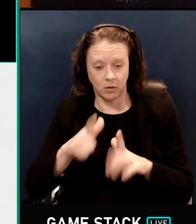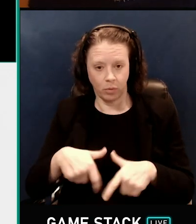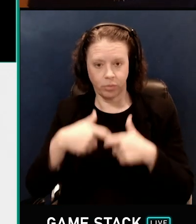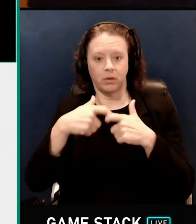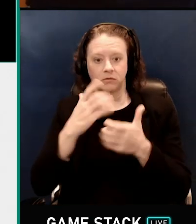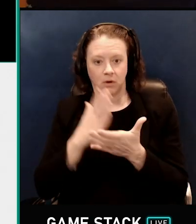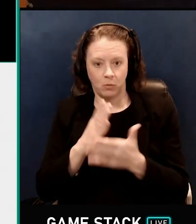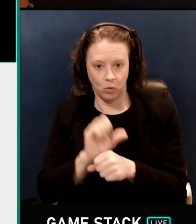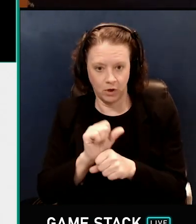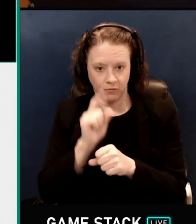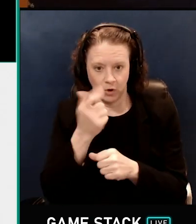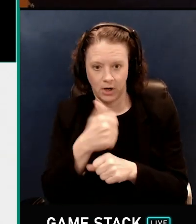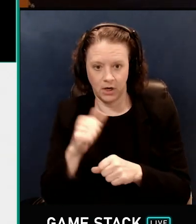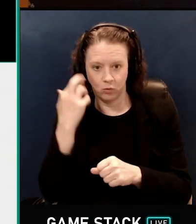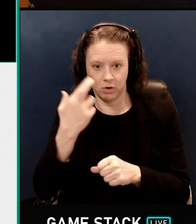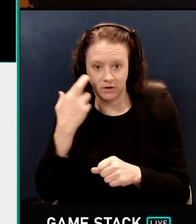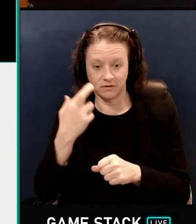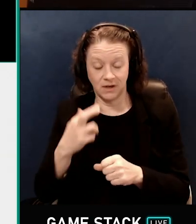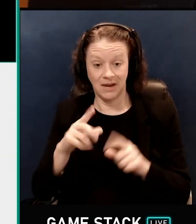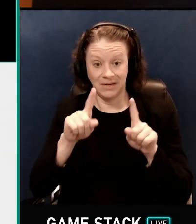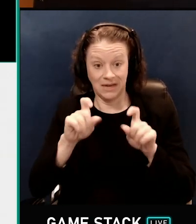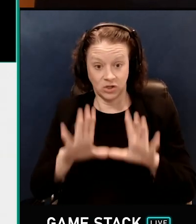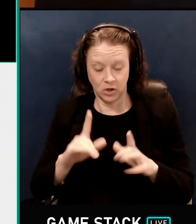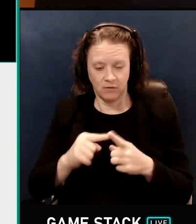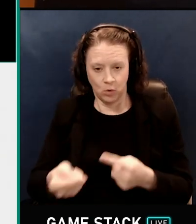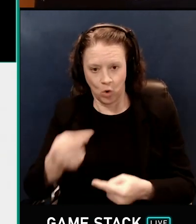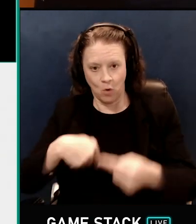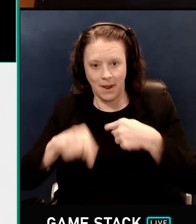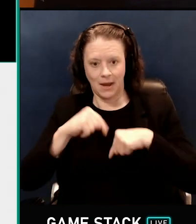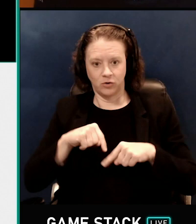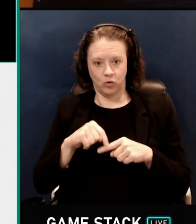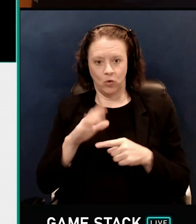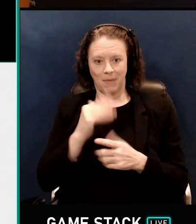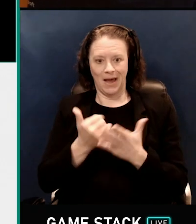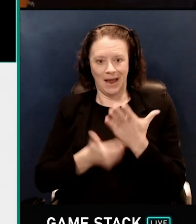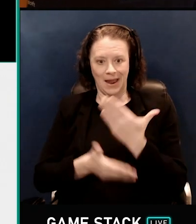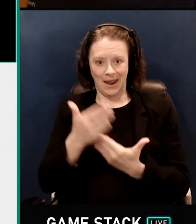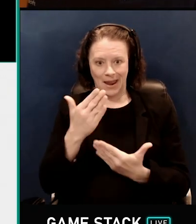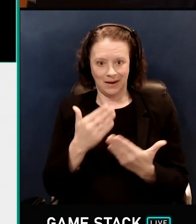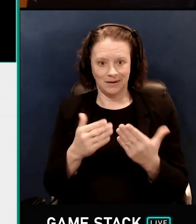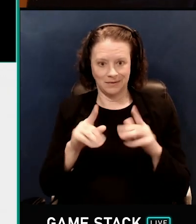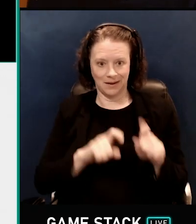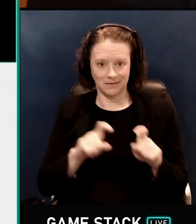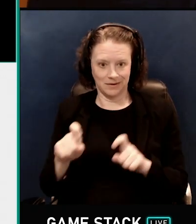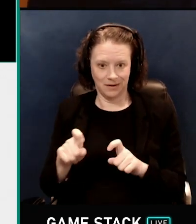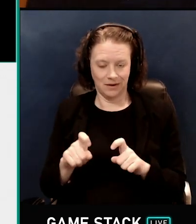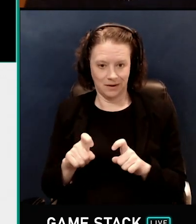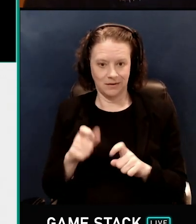our testers would basically have to revert to manual testing while they waited for updates.